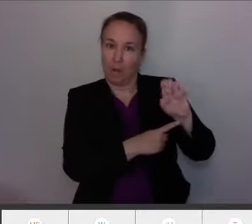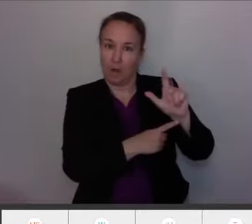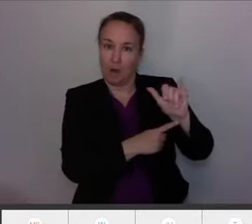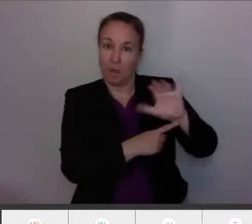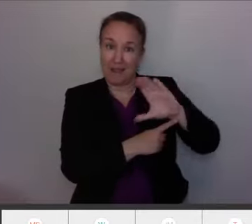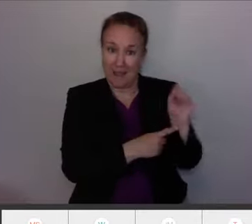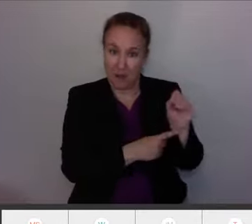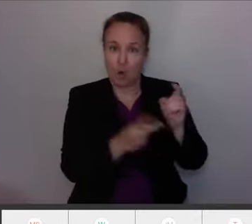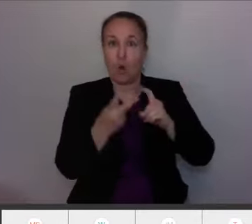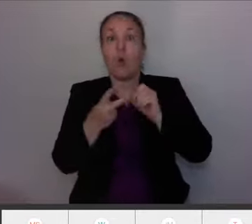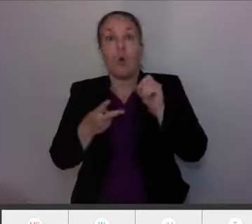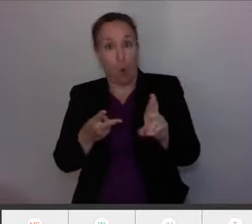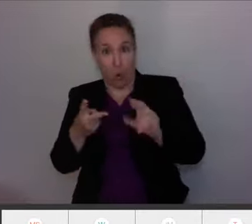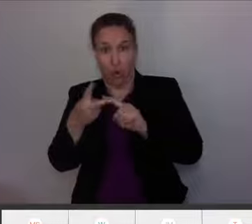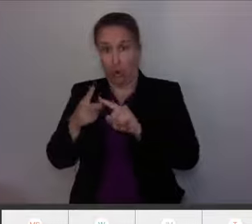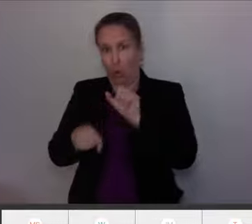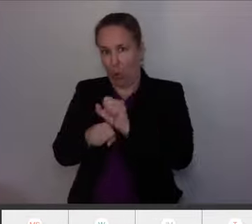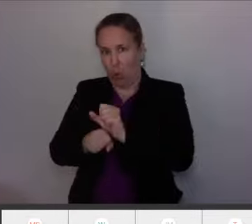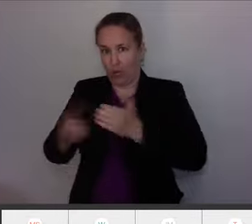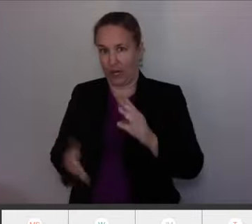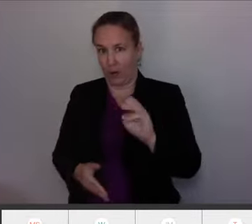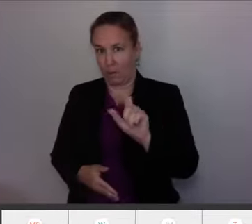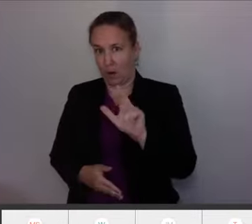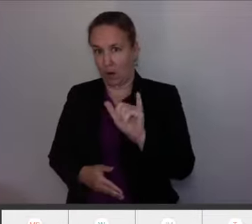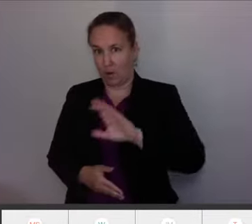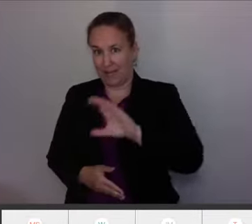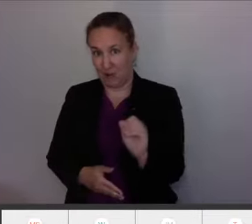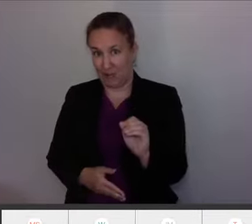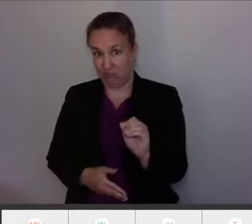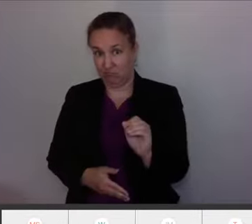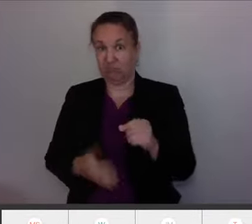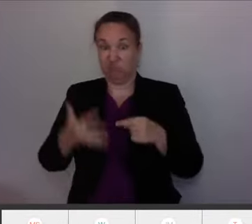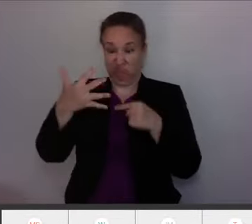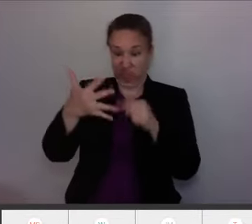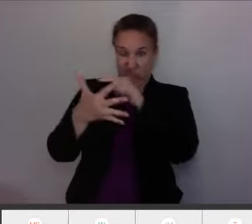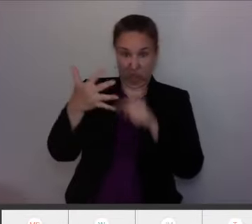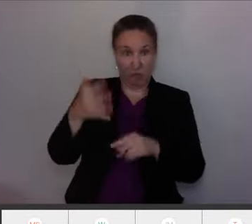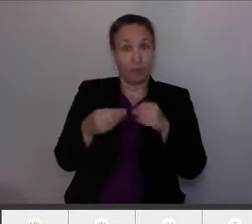montgomery county these county run sites provide testing at no cost though